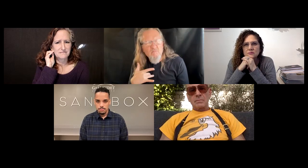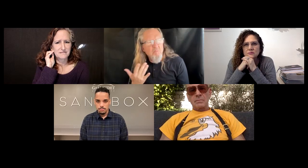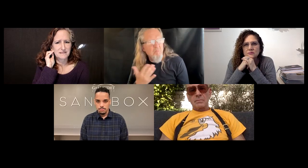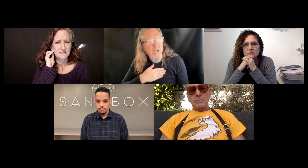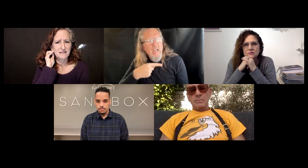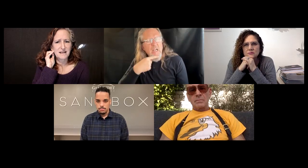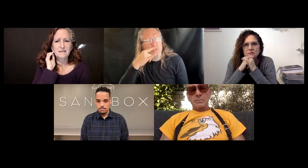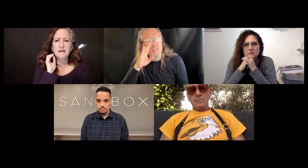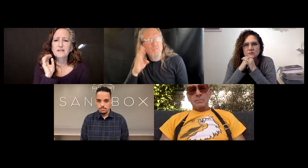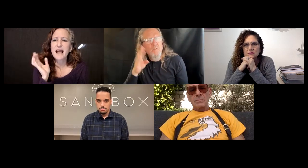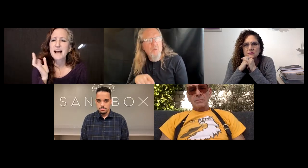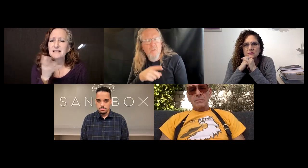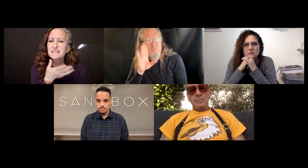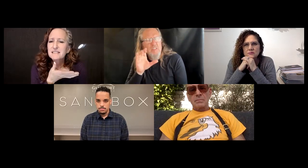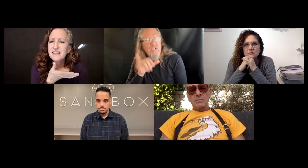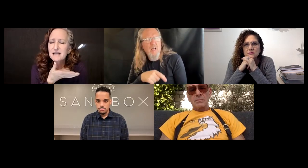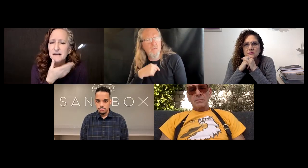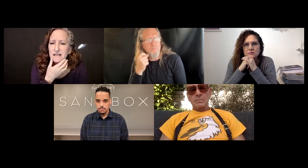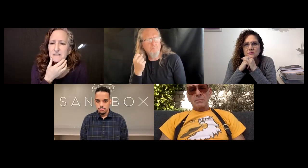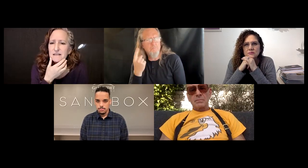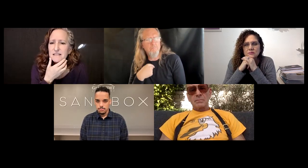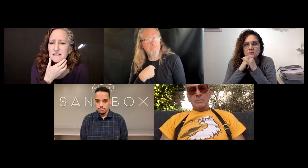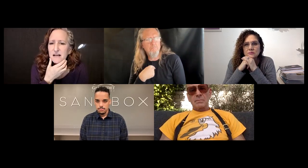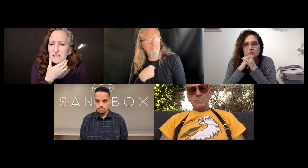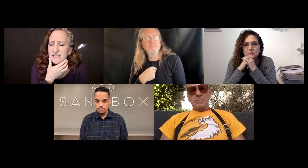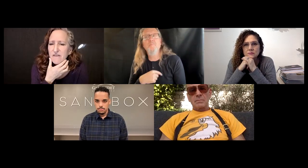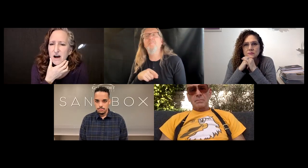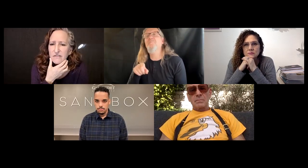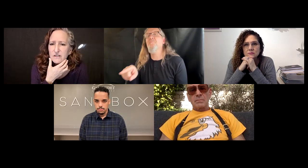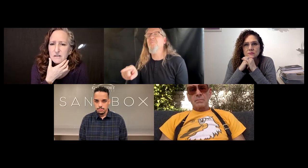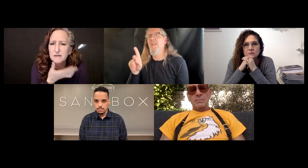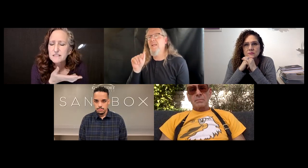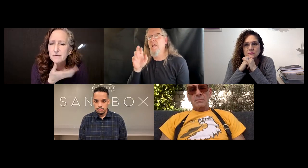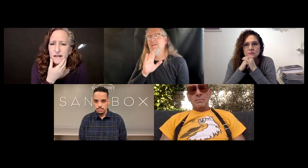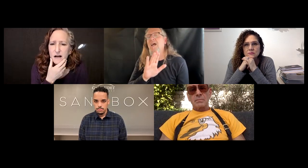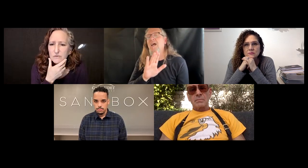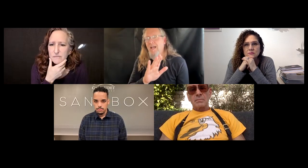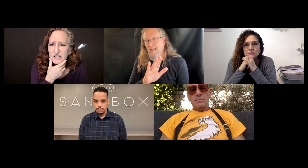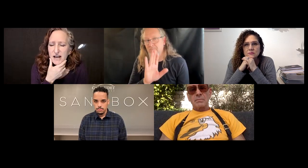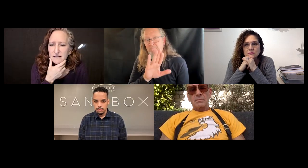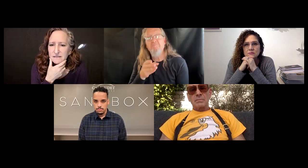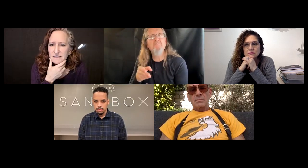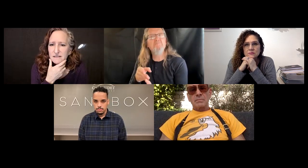And the mother asked Karen, this deaf author, what's going on with my child?